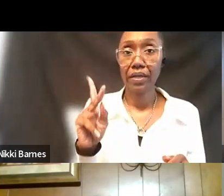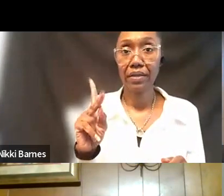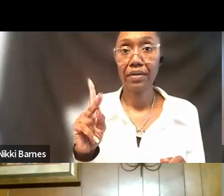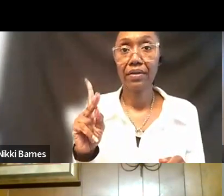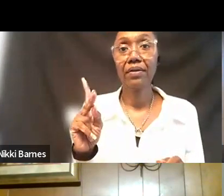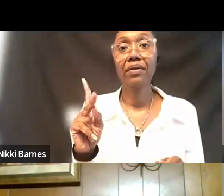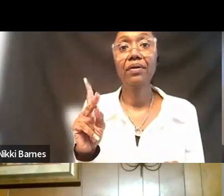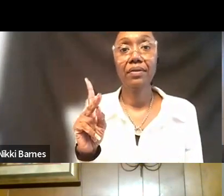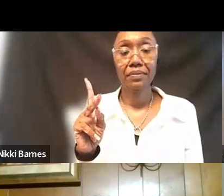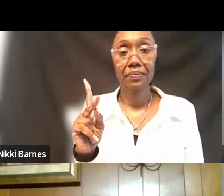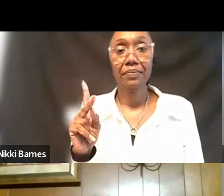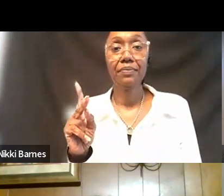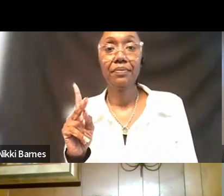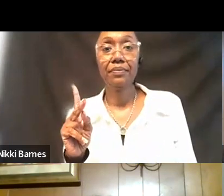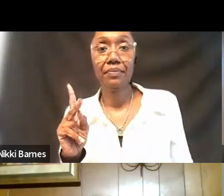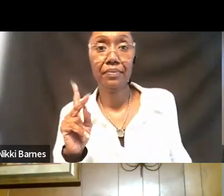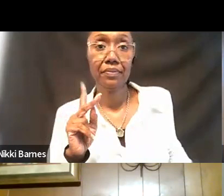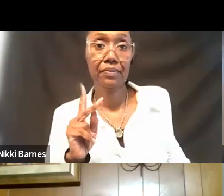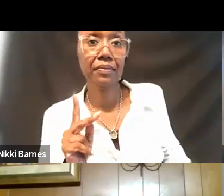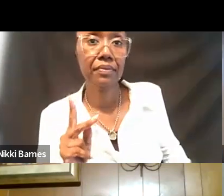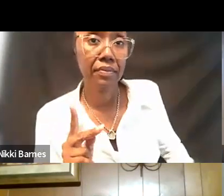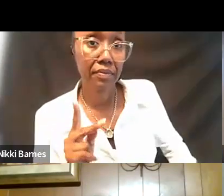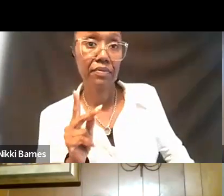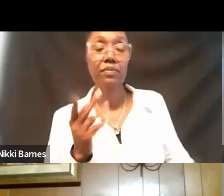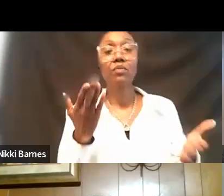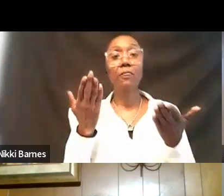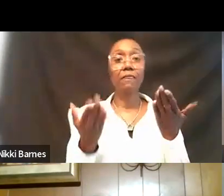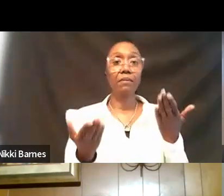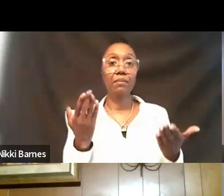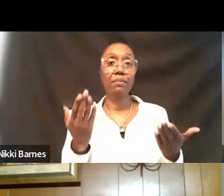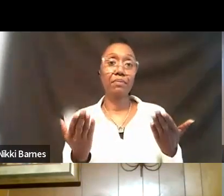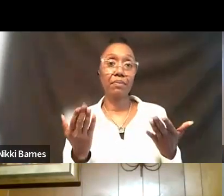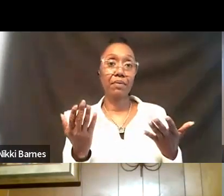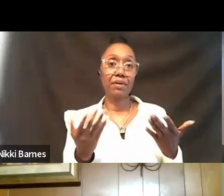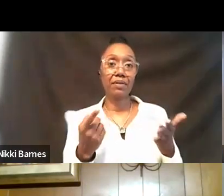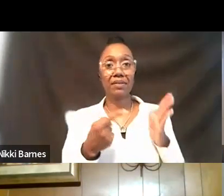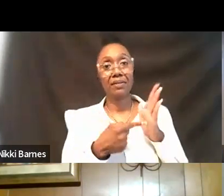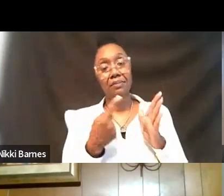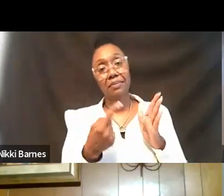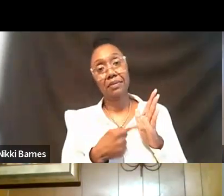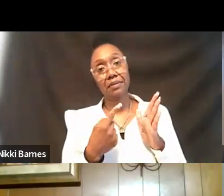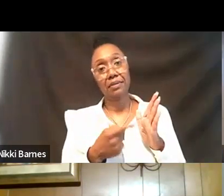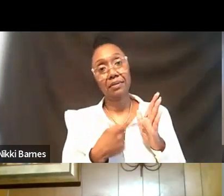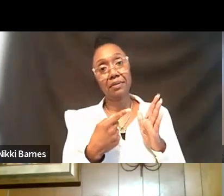We're probably gonna have to. Suffiles get tested for certain disabilities.